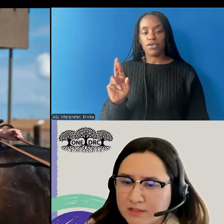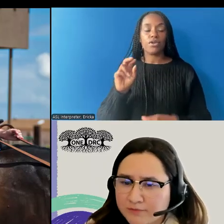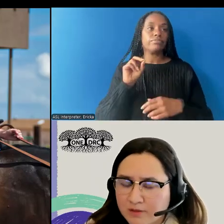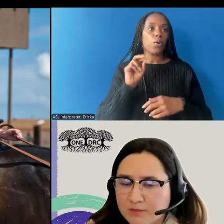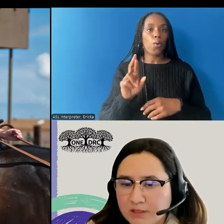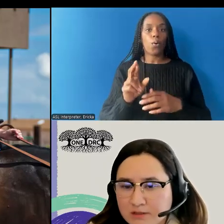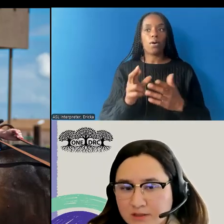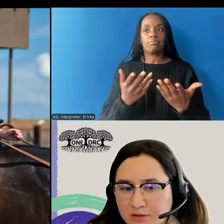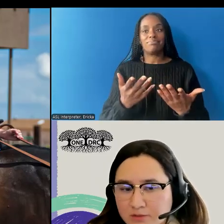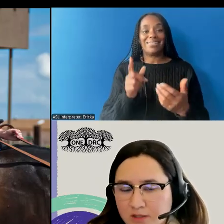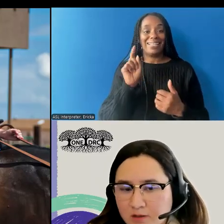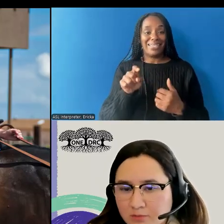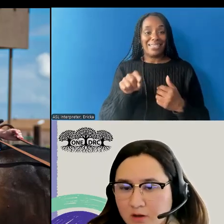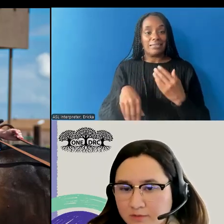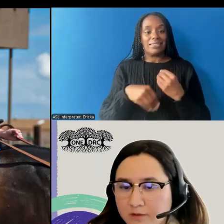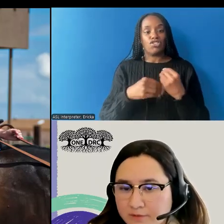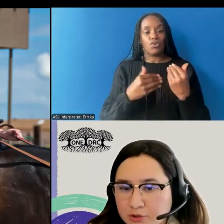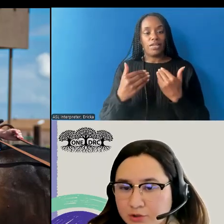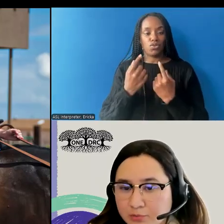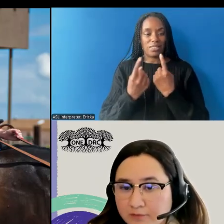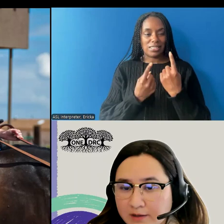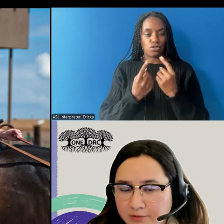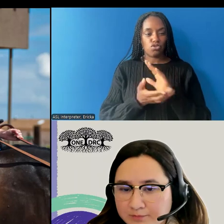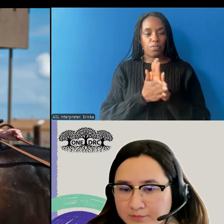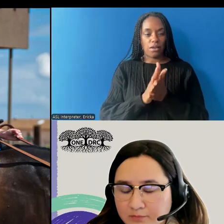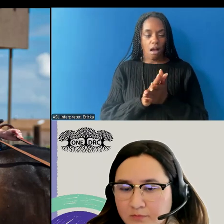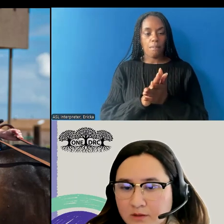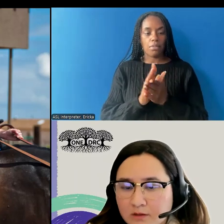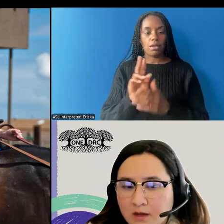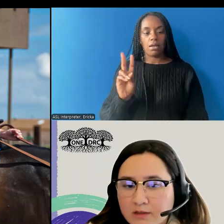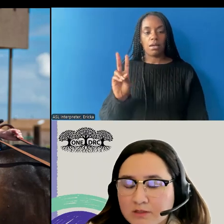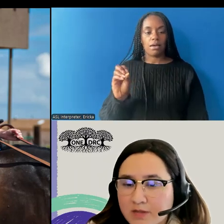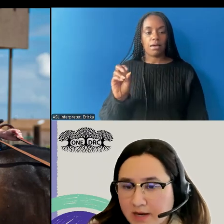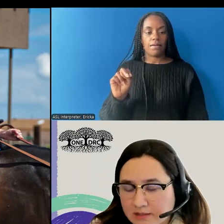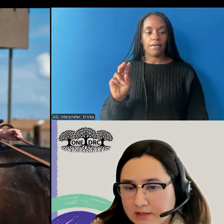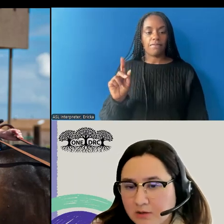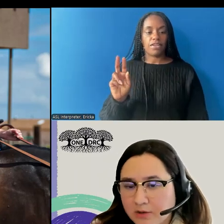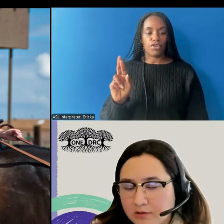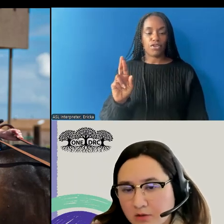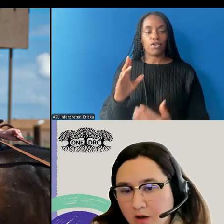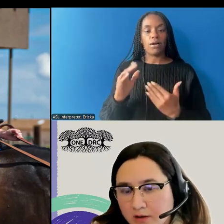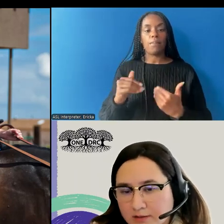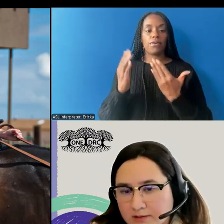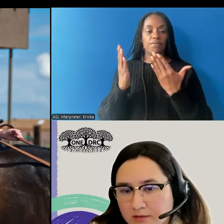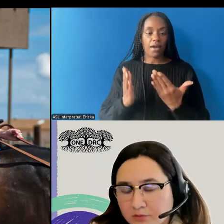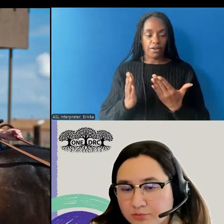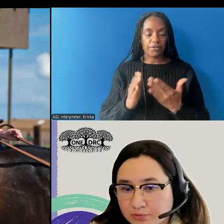for them to consider to become a vendor provider. And so the idea with the law is that the